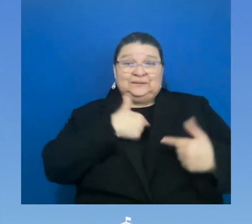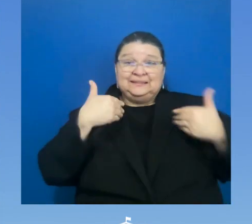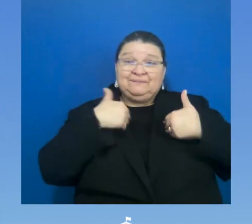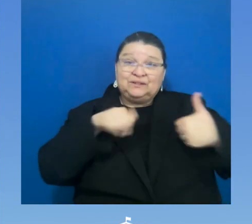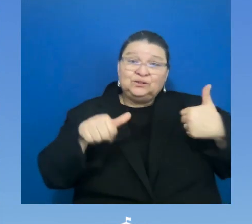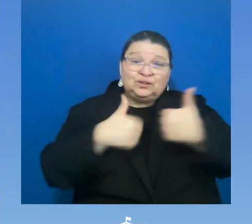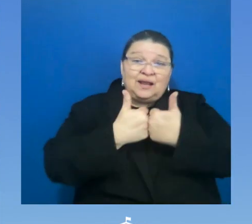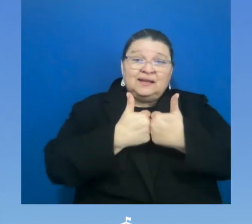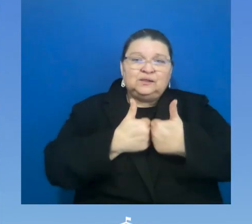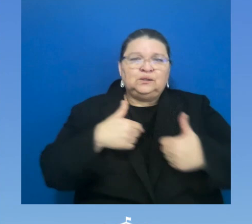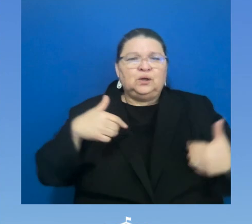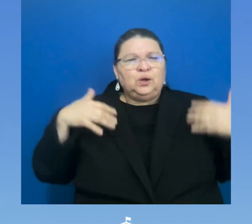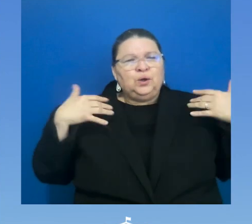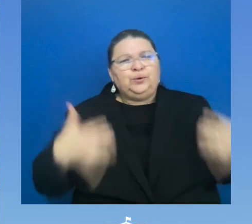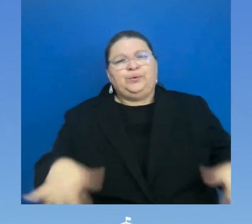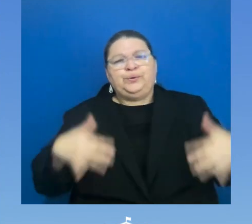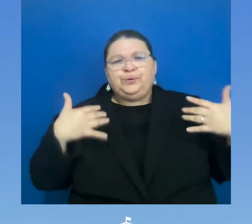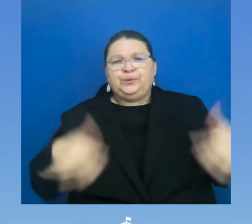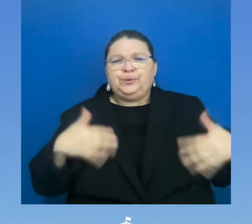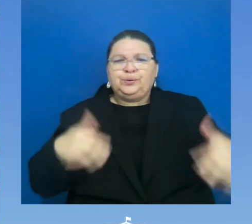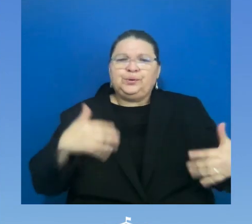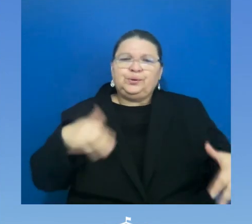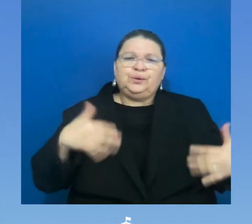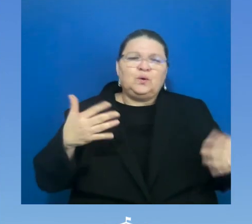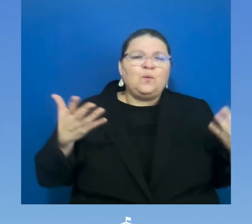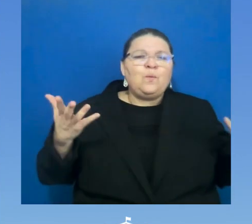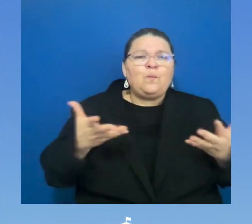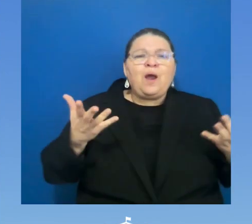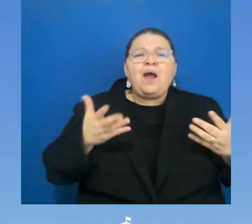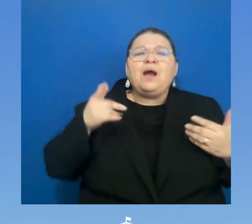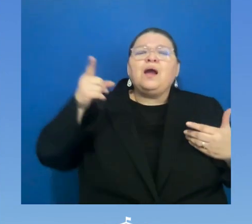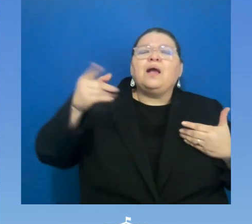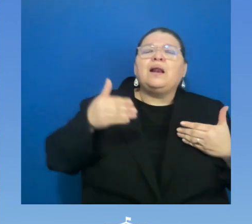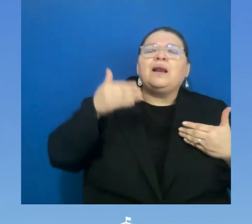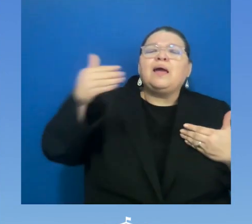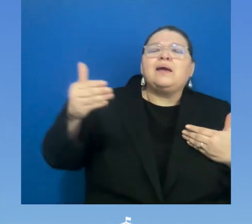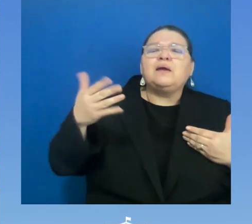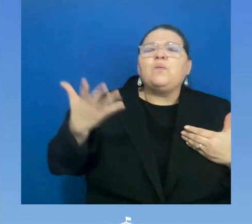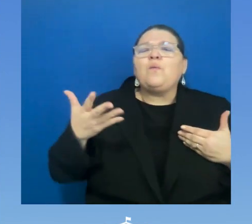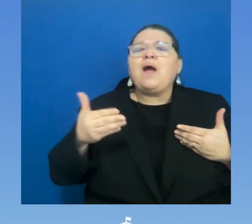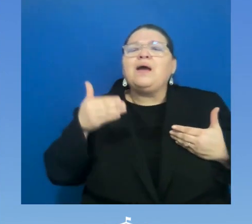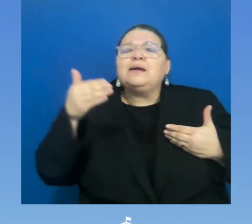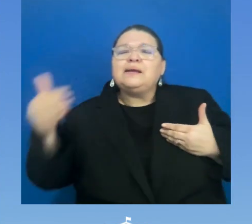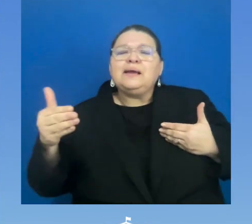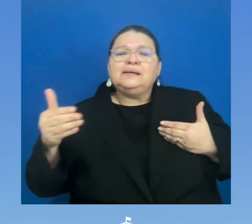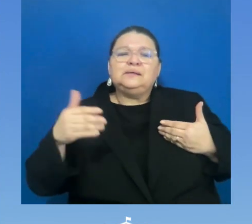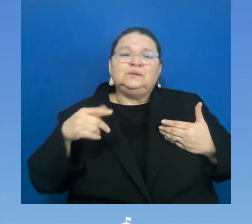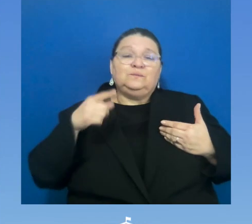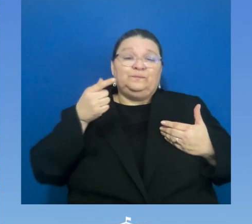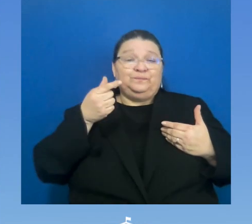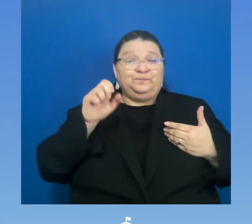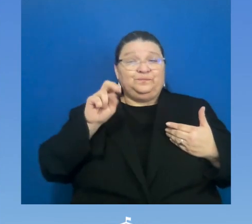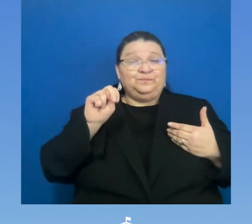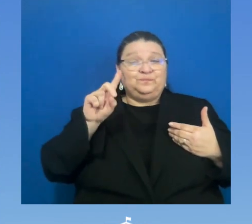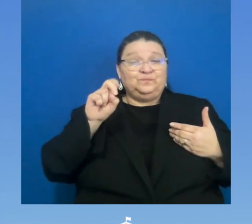But in this case of gender equality, we have no choice. We have no choice. We have to ask the question so that we can get to that next level.